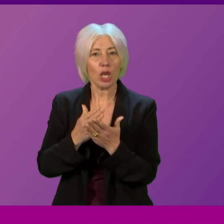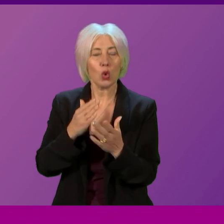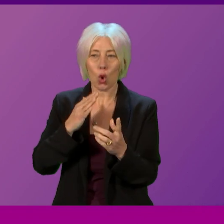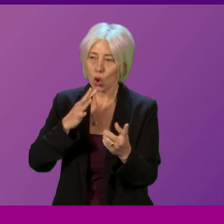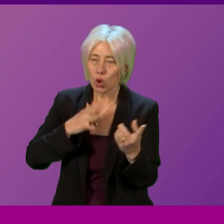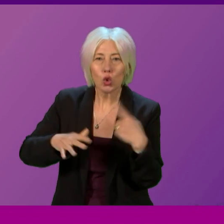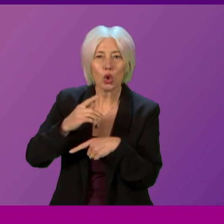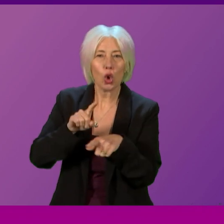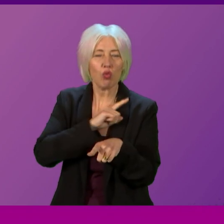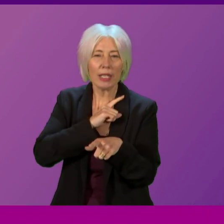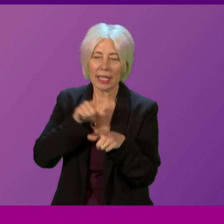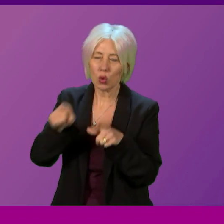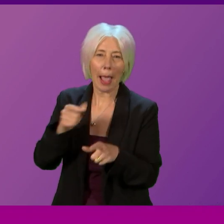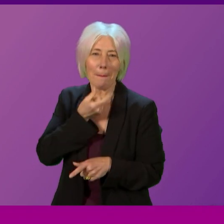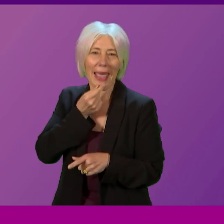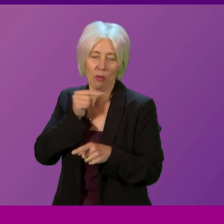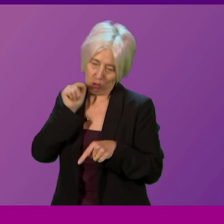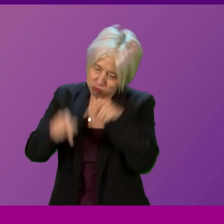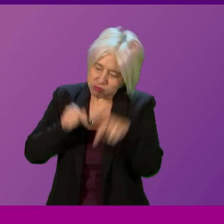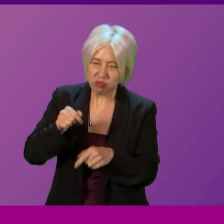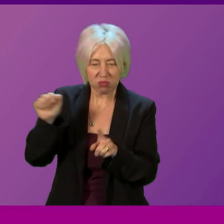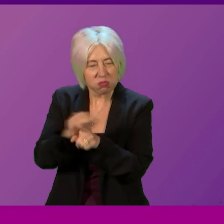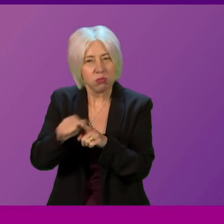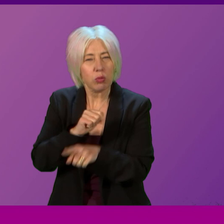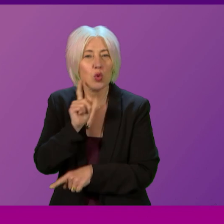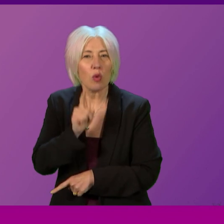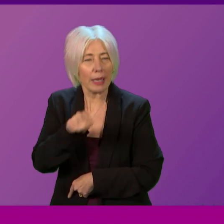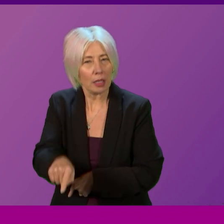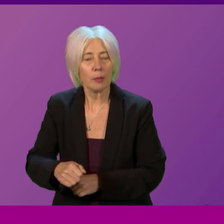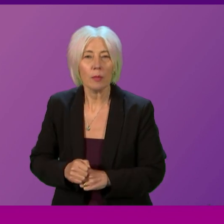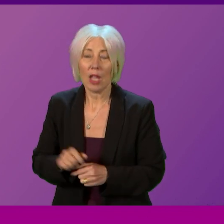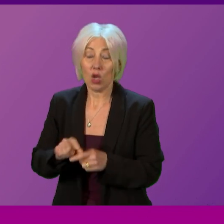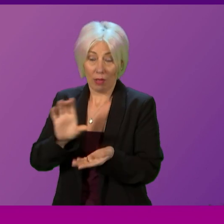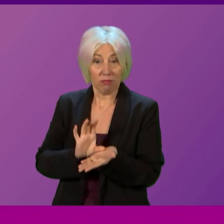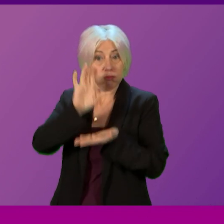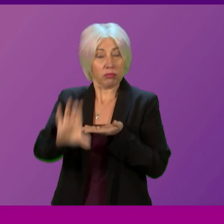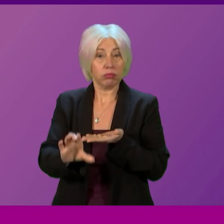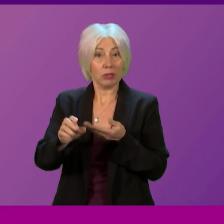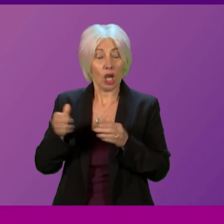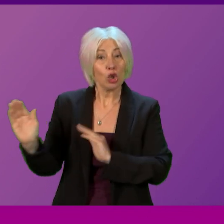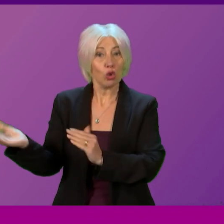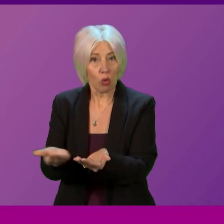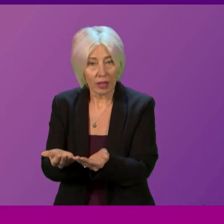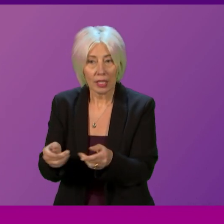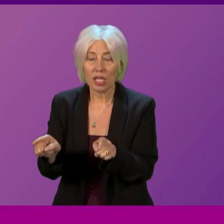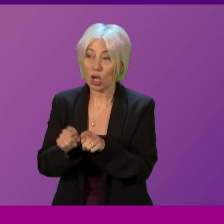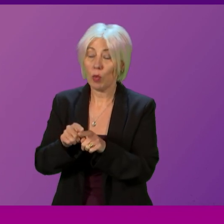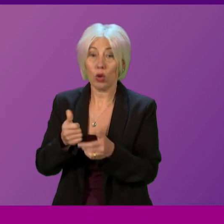that perpetuate gender-based violence and invested record levels of funding in front-line services and supporting survivors.